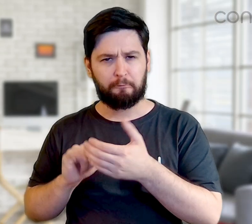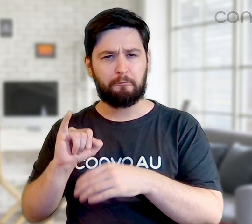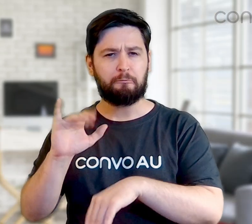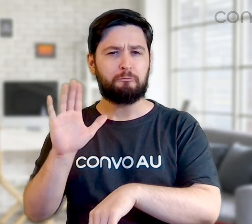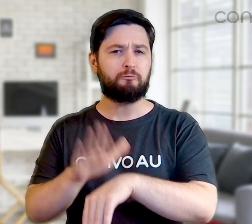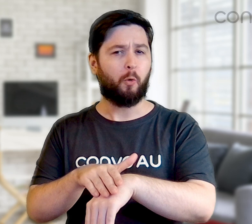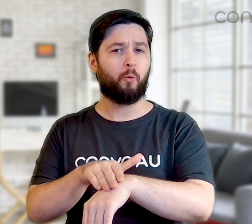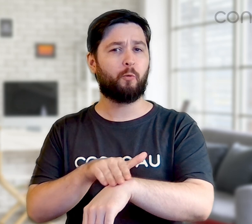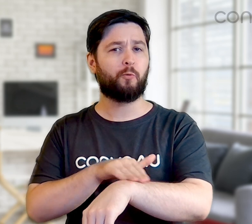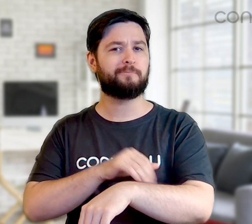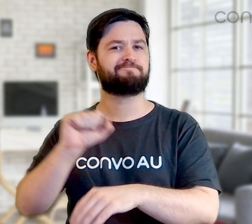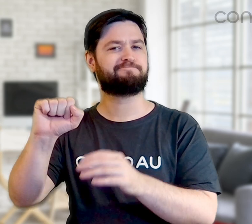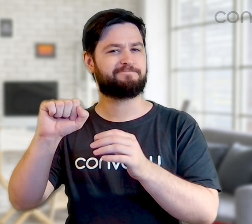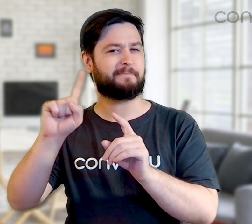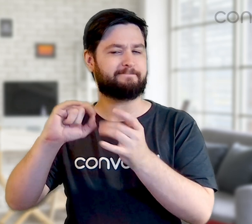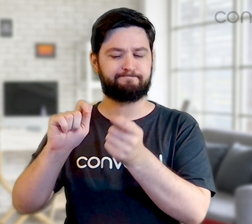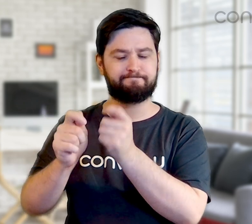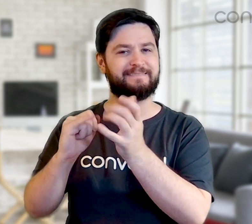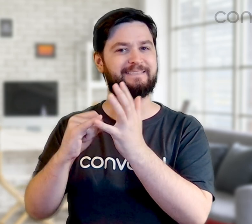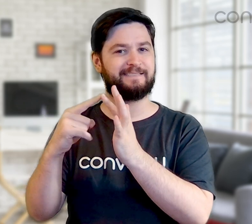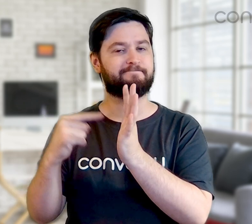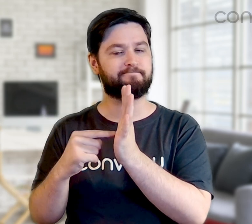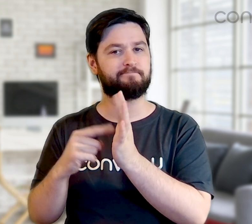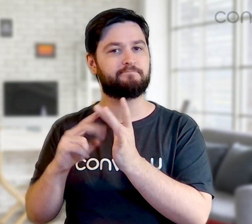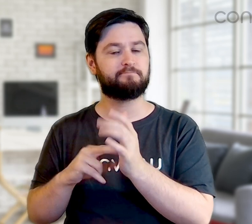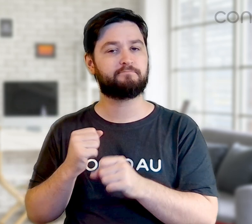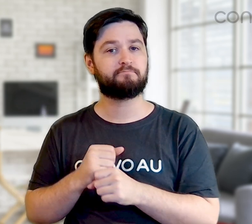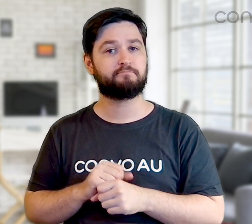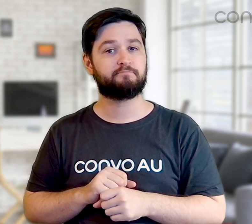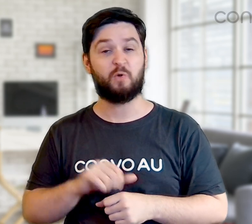it may run slower than expected